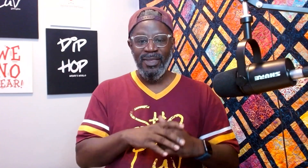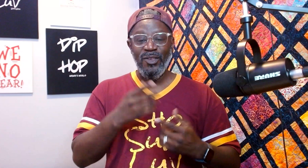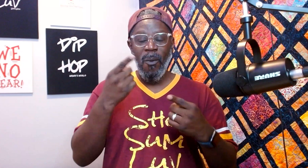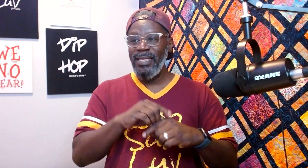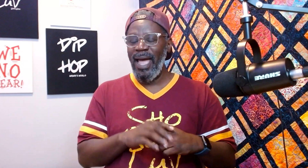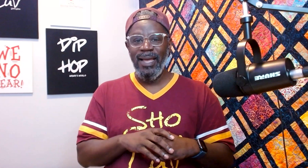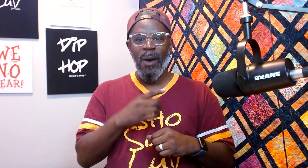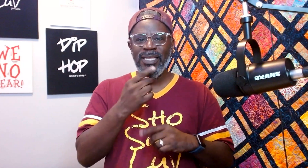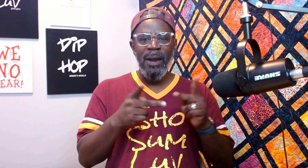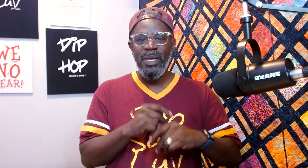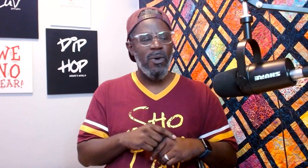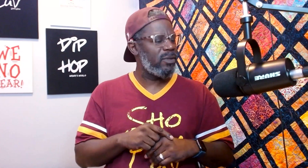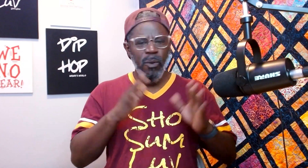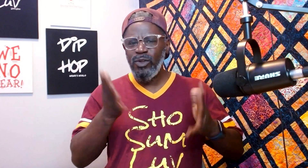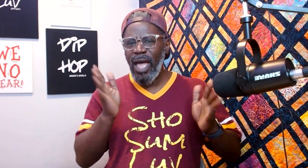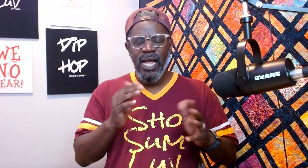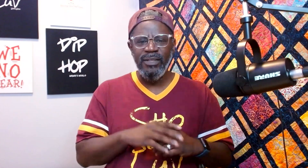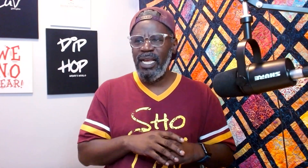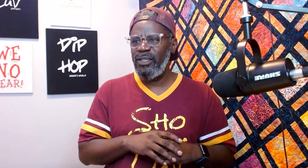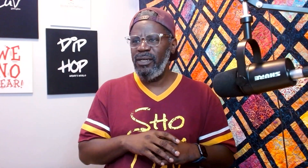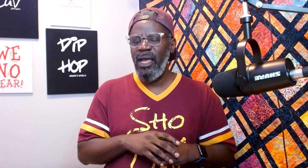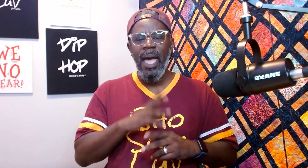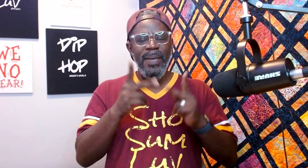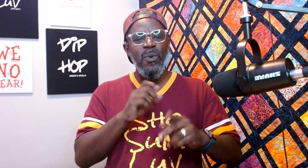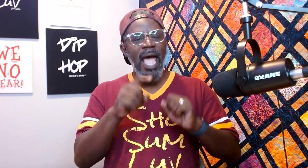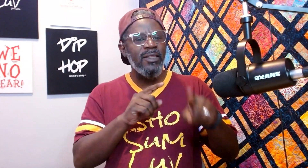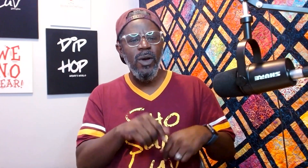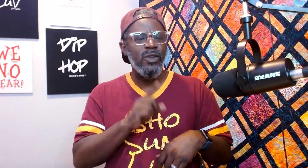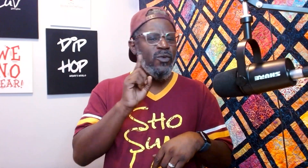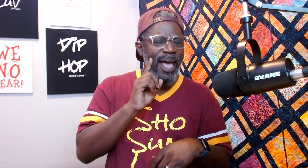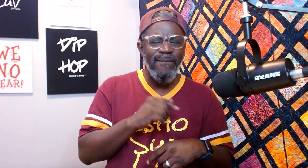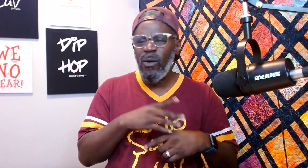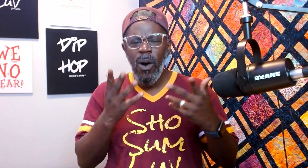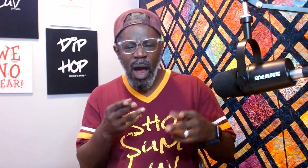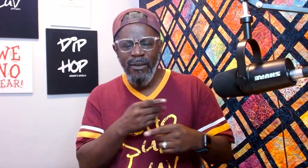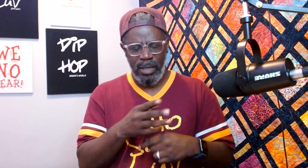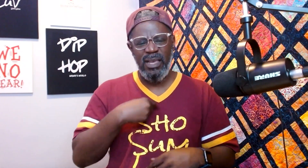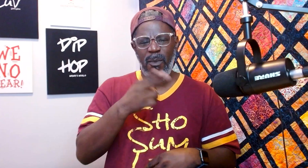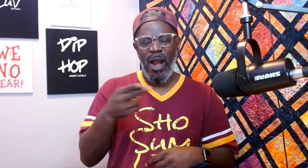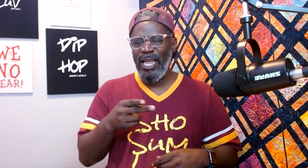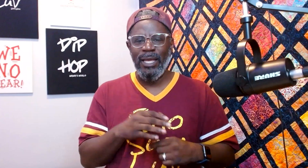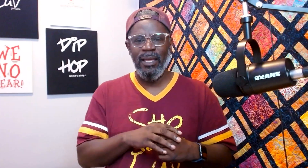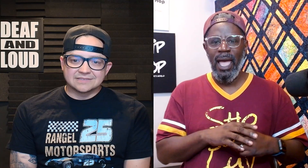So one day I was telling people, we should have a conversation, and people would ask the question, you Deaf or Hard of Hearing? I said, I'm Hard of Hearing.